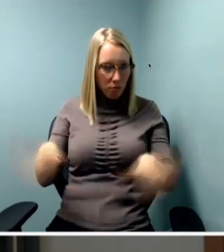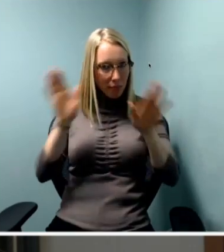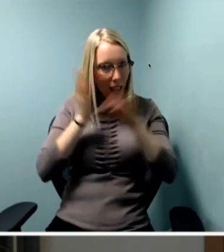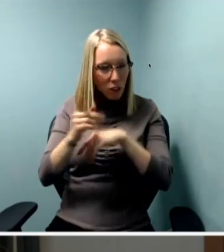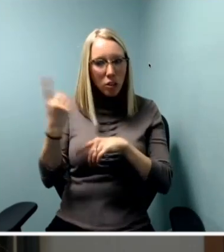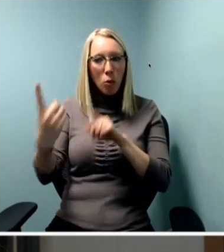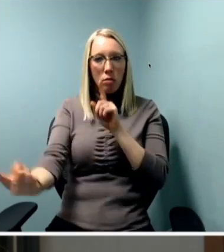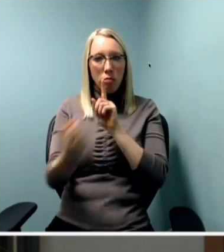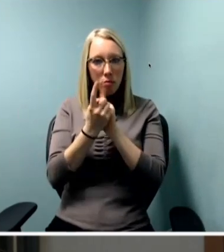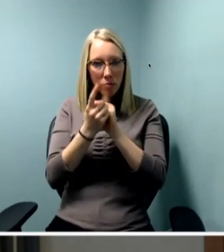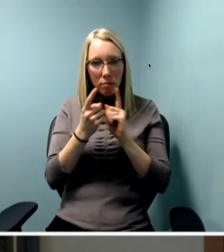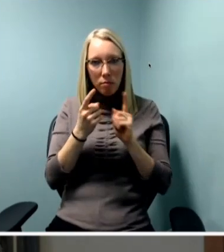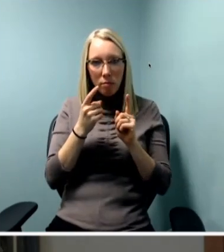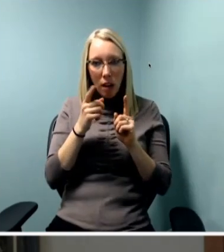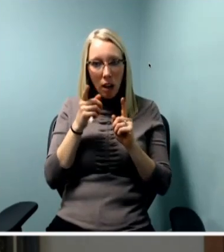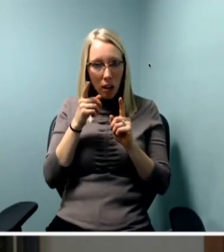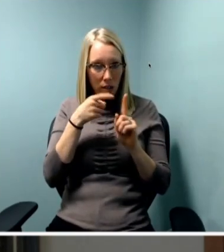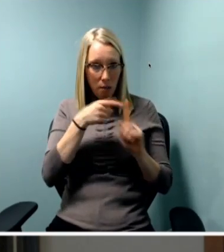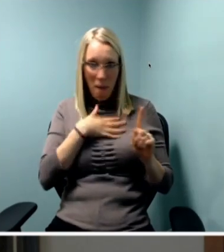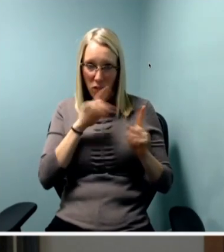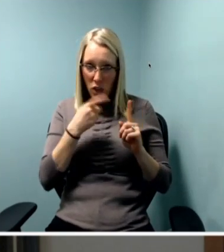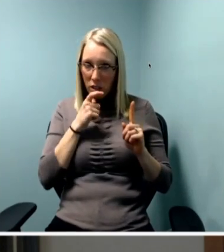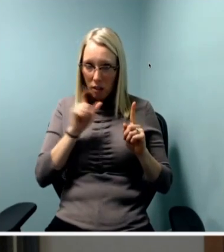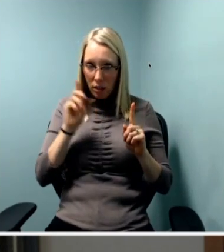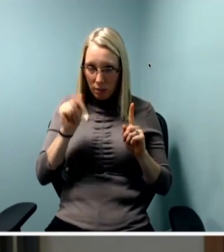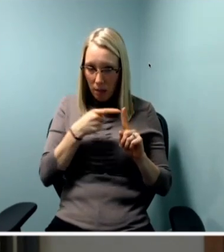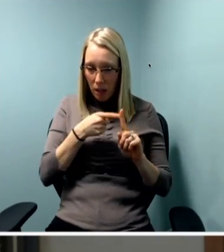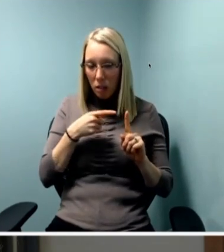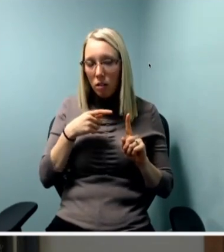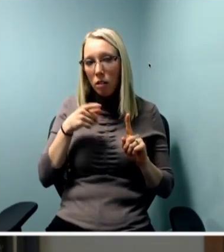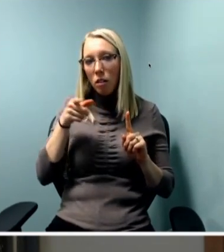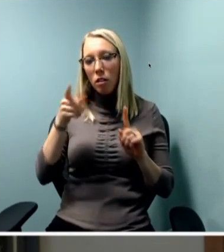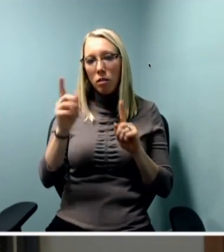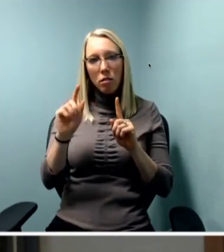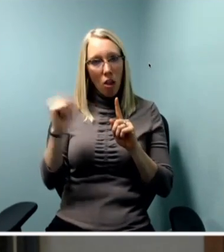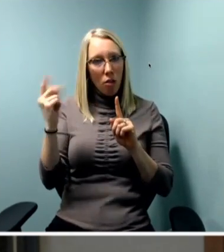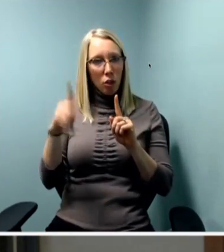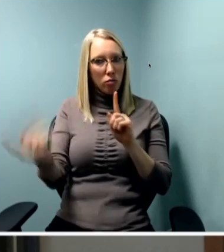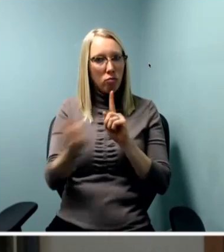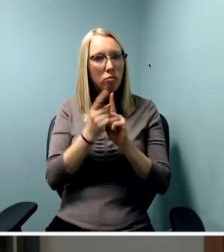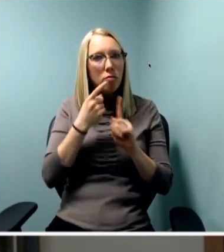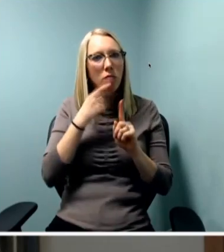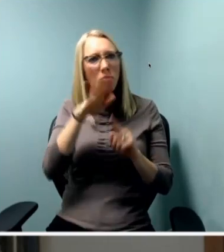and she's not disabled, so I think this is kind of a contemporary dance dilemma--